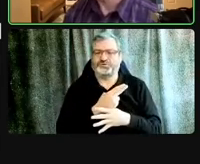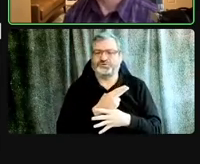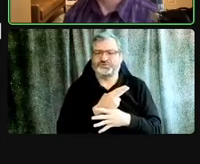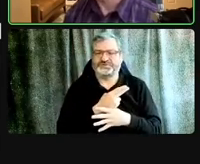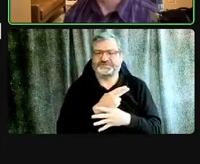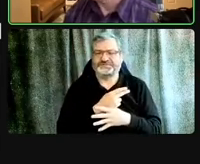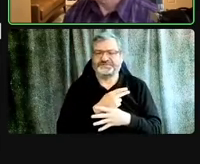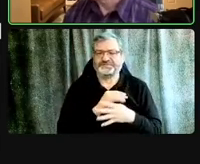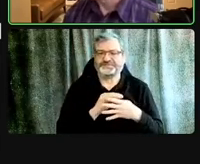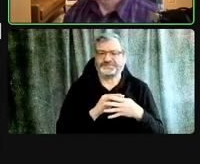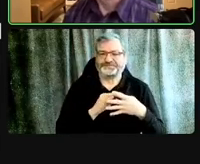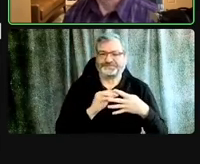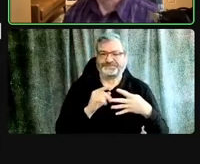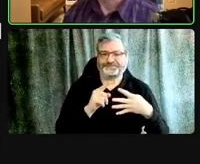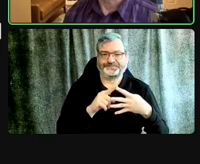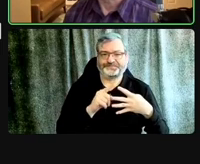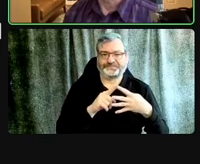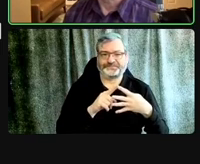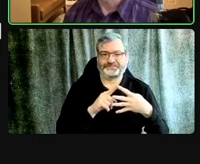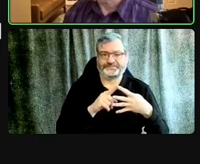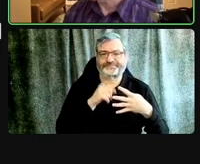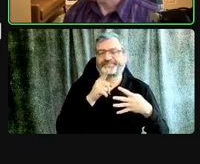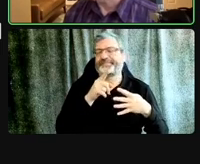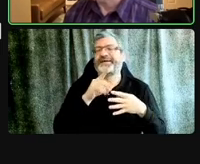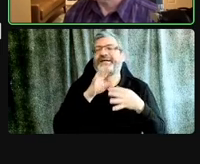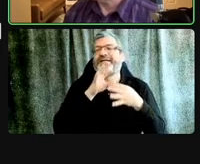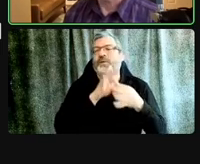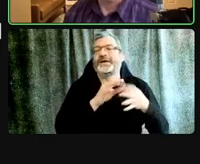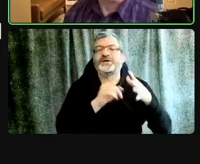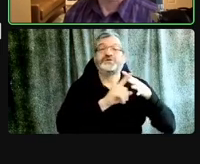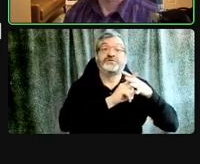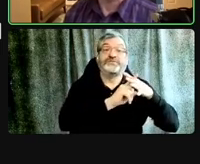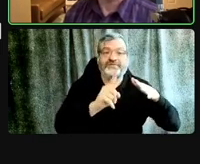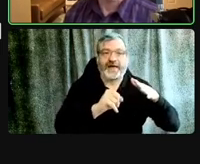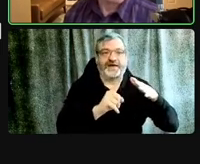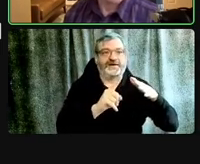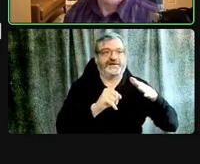patterns to drama, flight, freeze oriented fight. They build on the common mental health